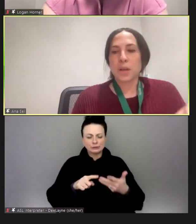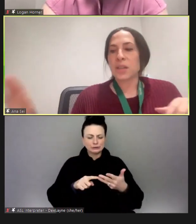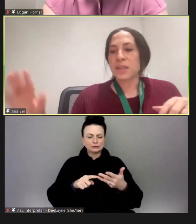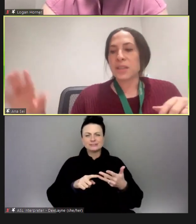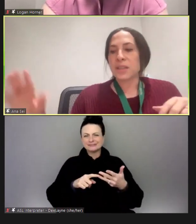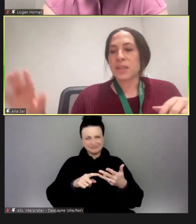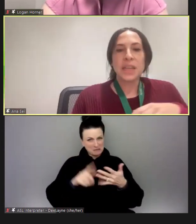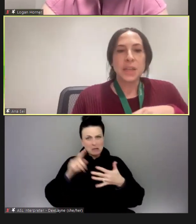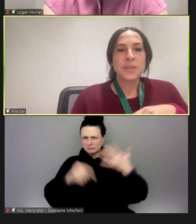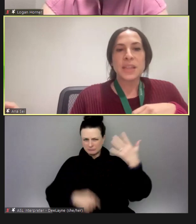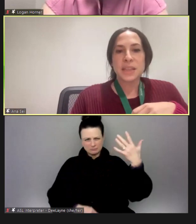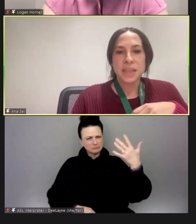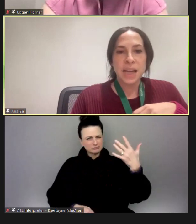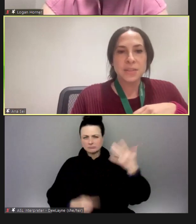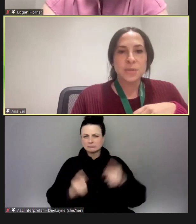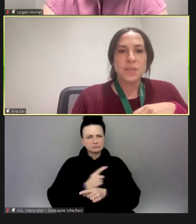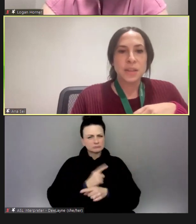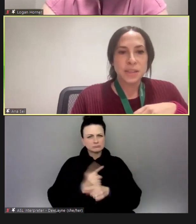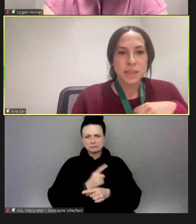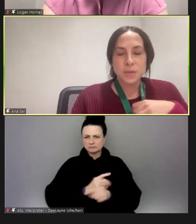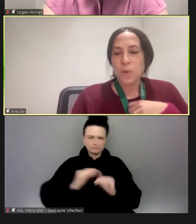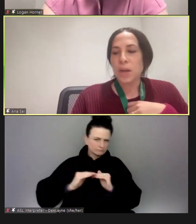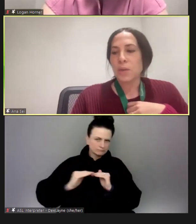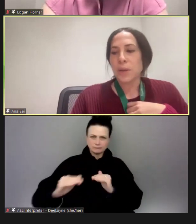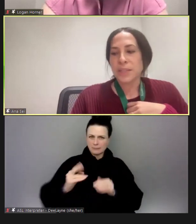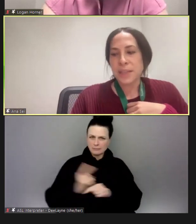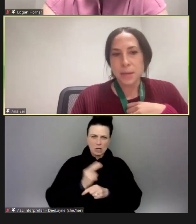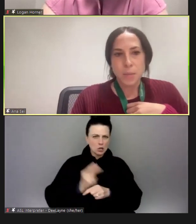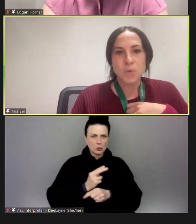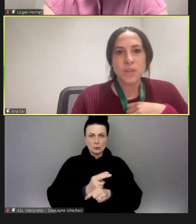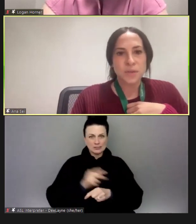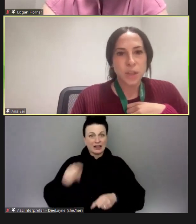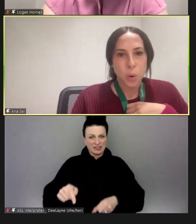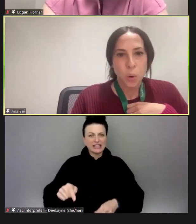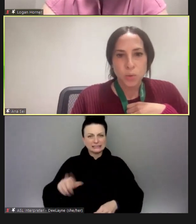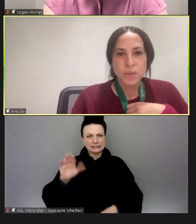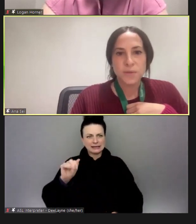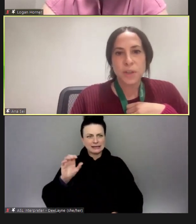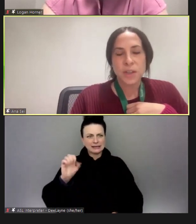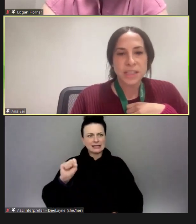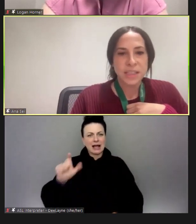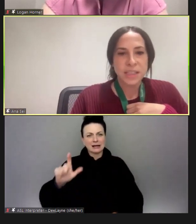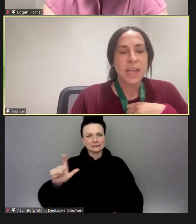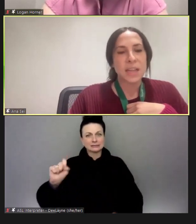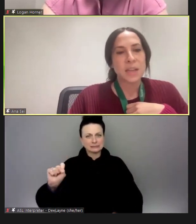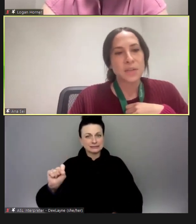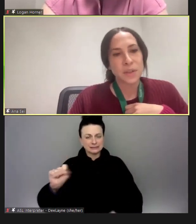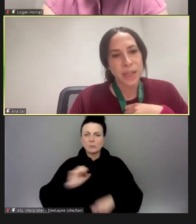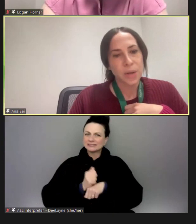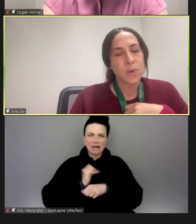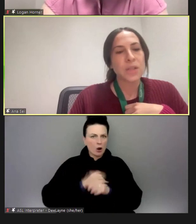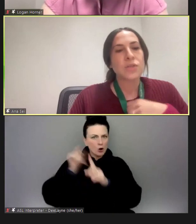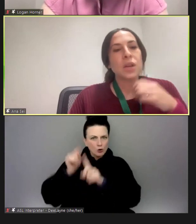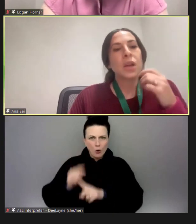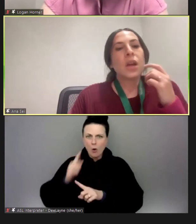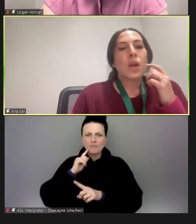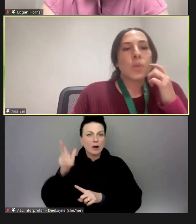consistently using the castles in the this is where we set most of our goals